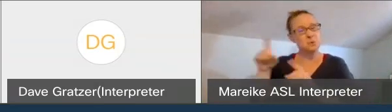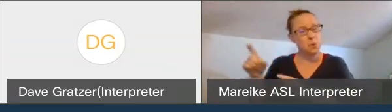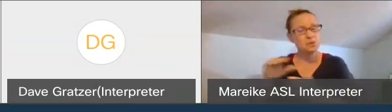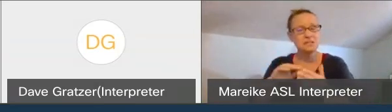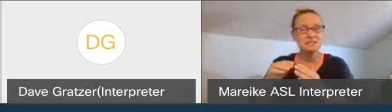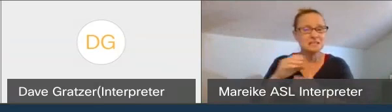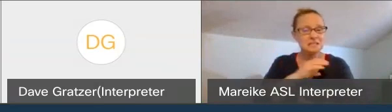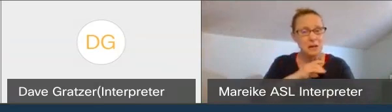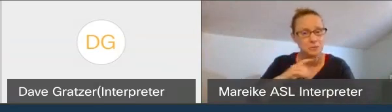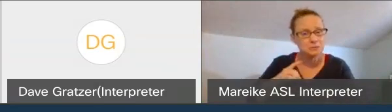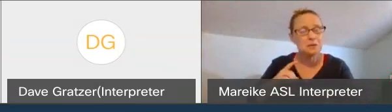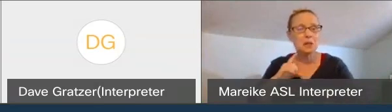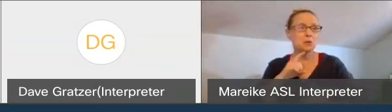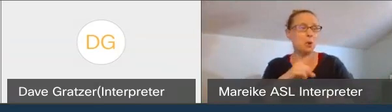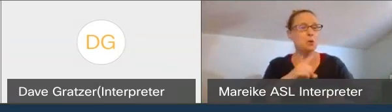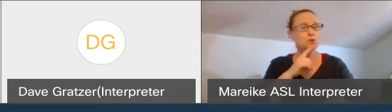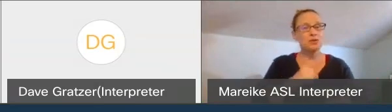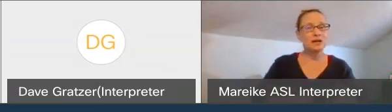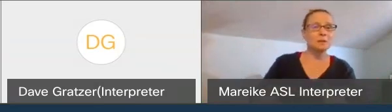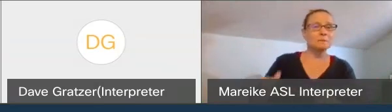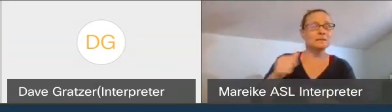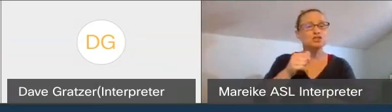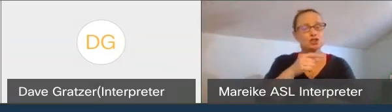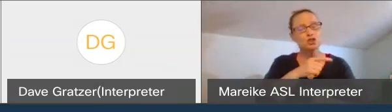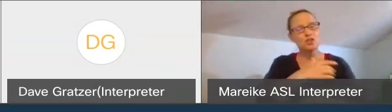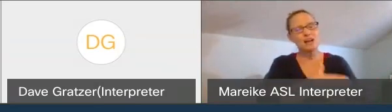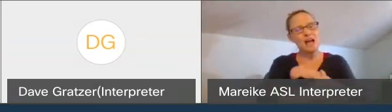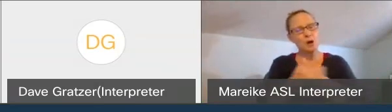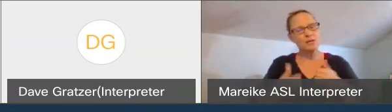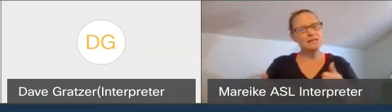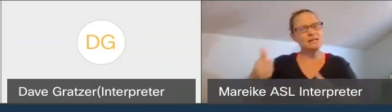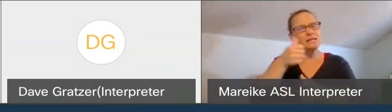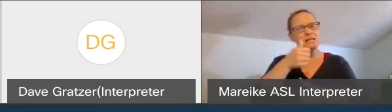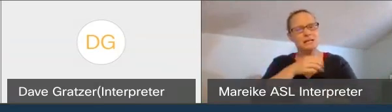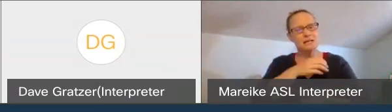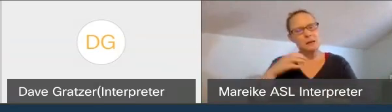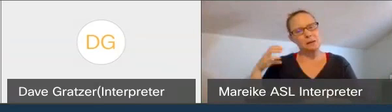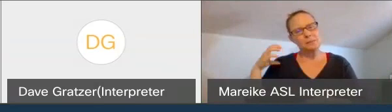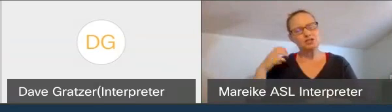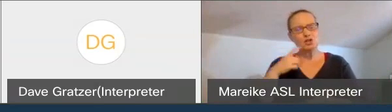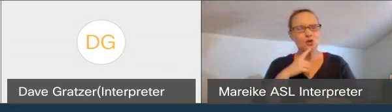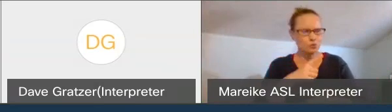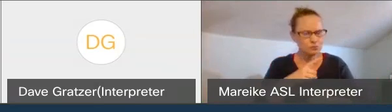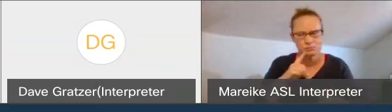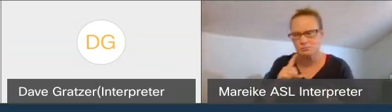In Montana, we have county commissioners. Um, you know, make meetings with the--the jail, the sheriff, everyone's very busy, but having someone